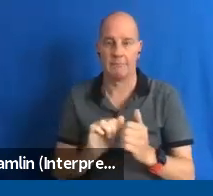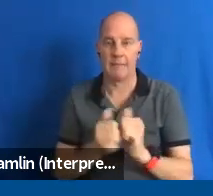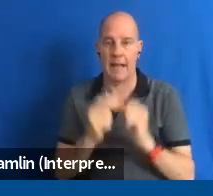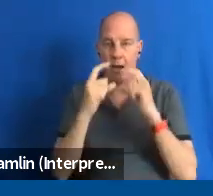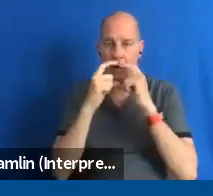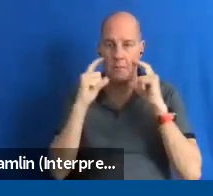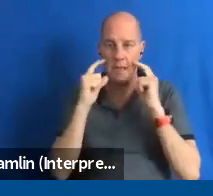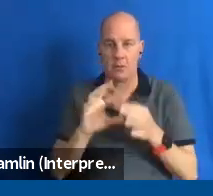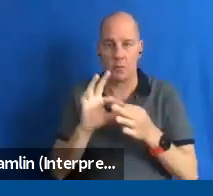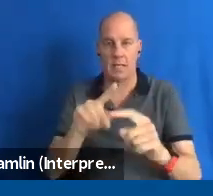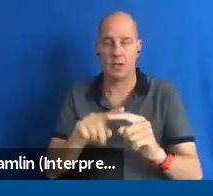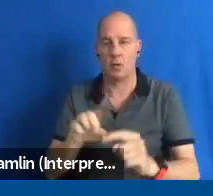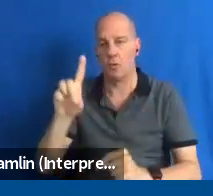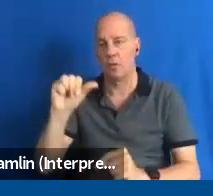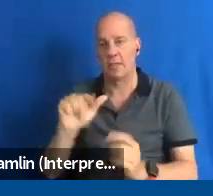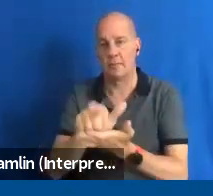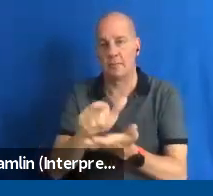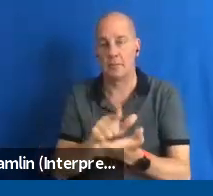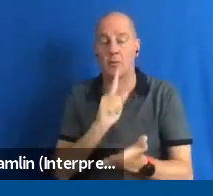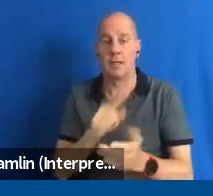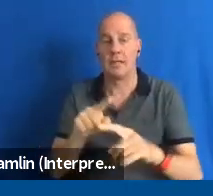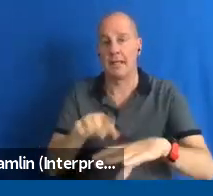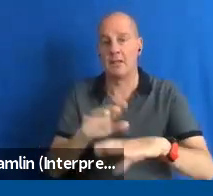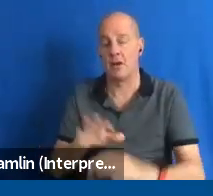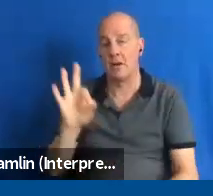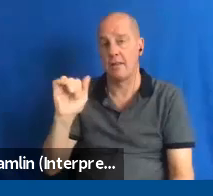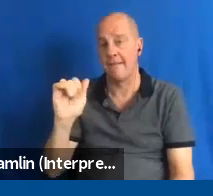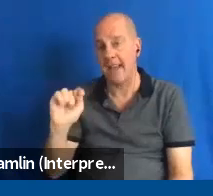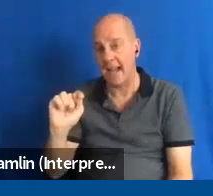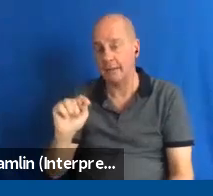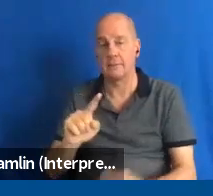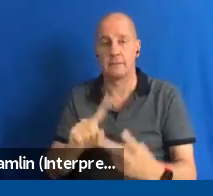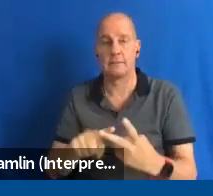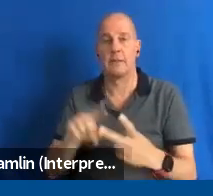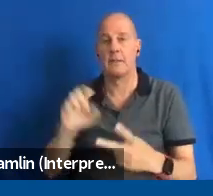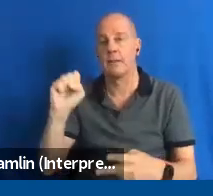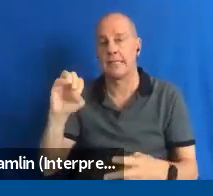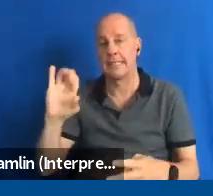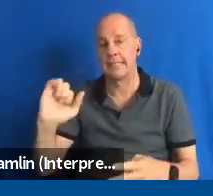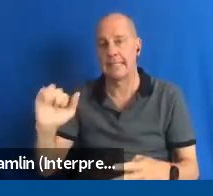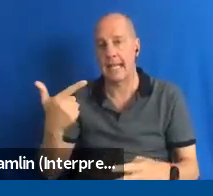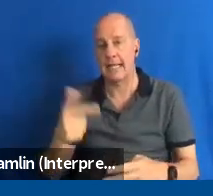It's very dependent on the facts, settings, the pandemic level in an area and other risk